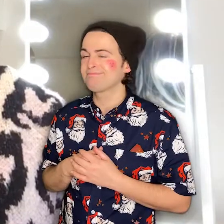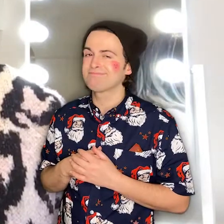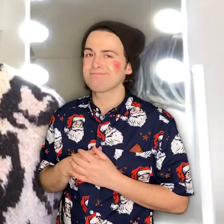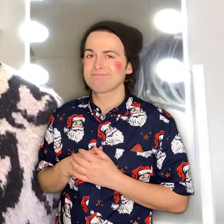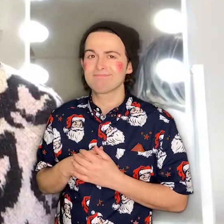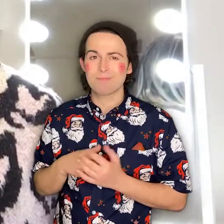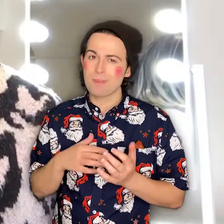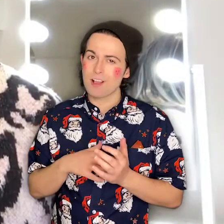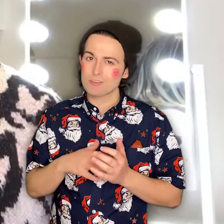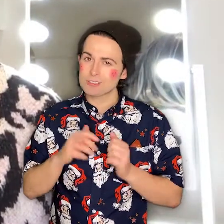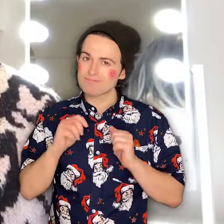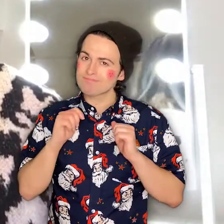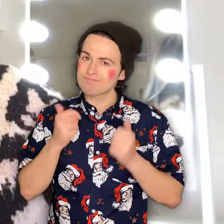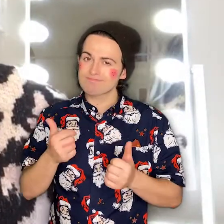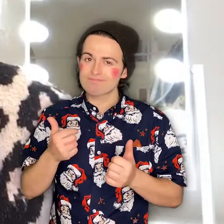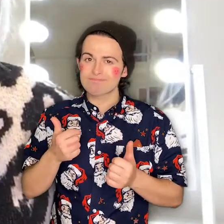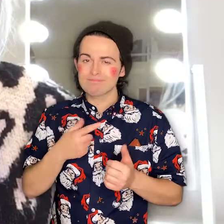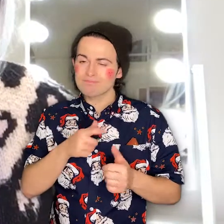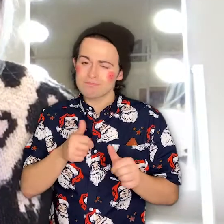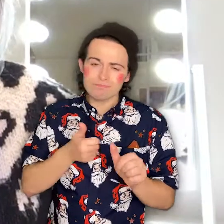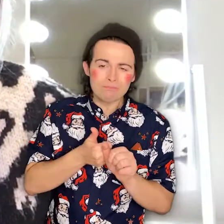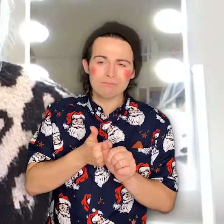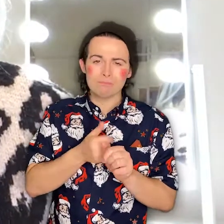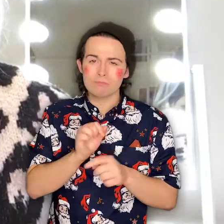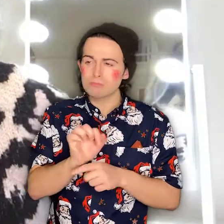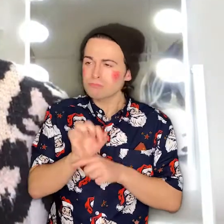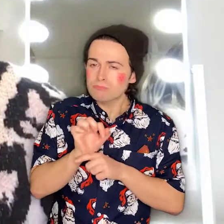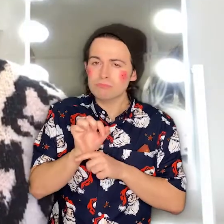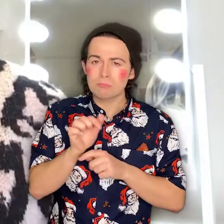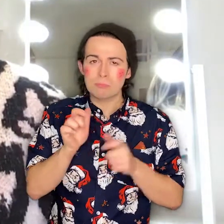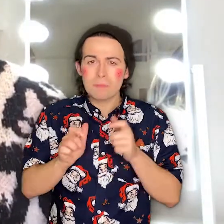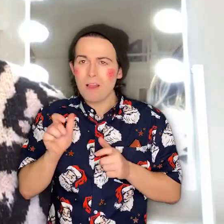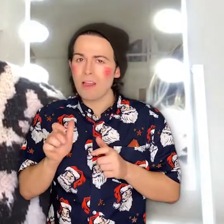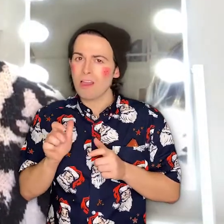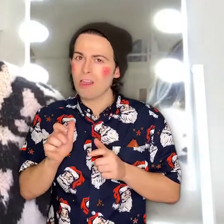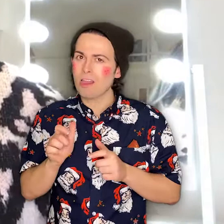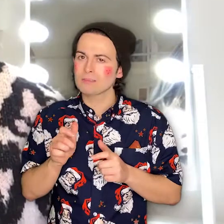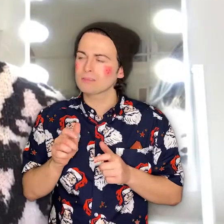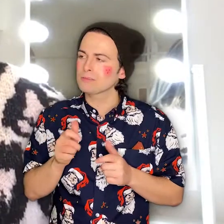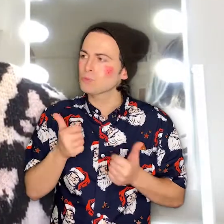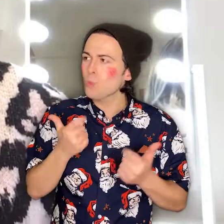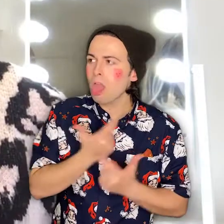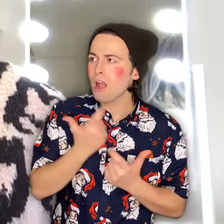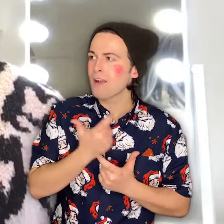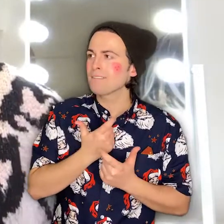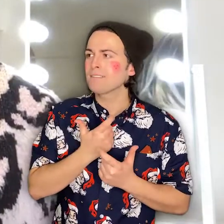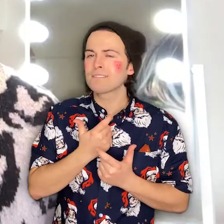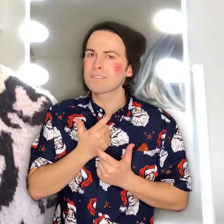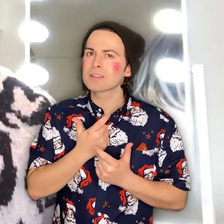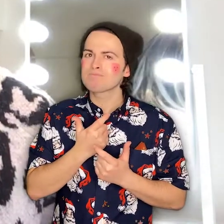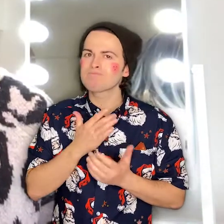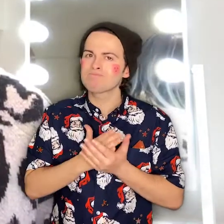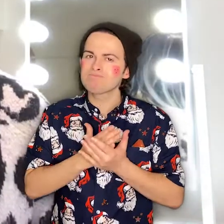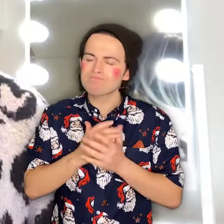She loves a drink but so she’s alright wae me and her cape has come in handy concealing a wee carry out in the park during lockdown.